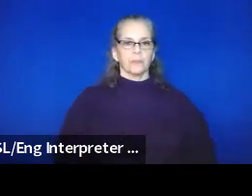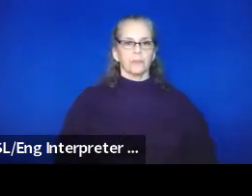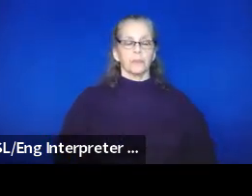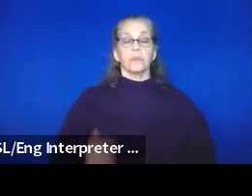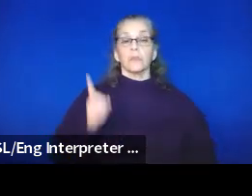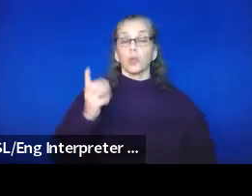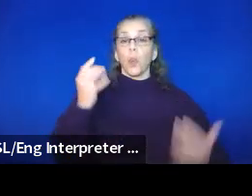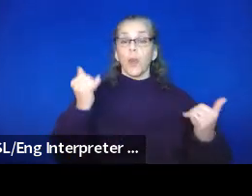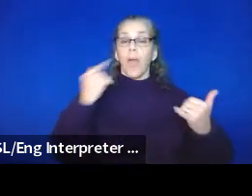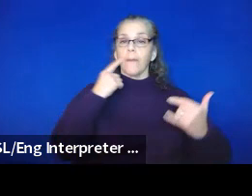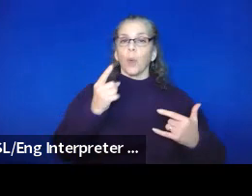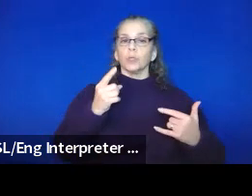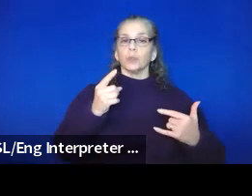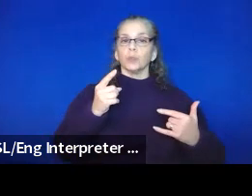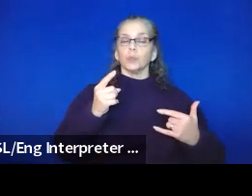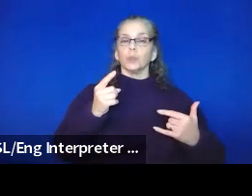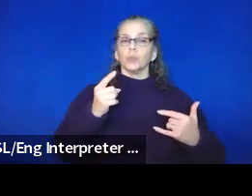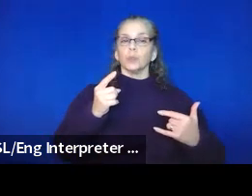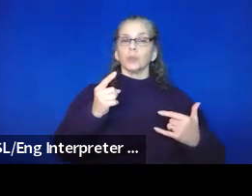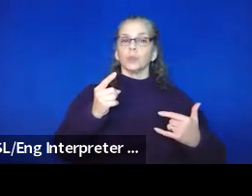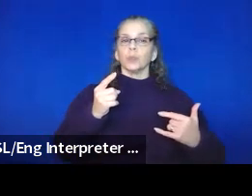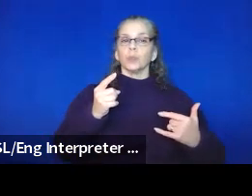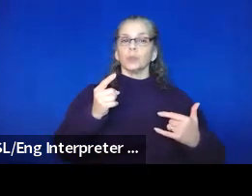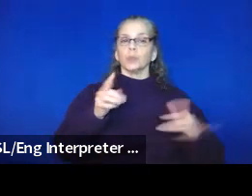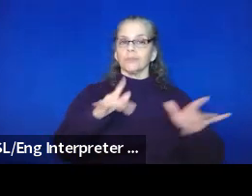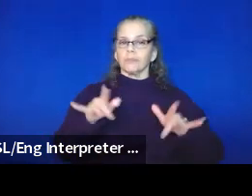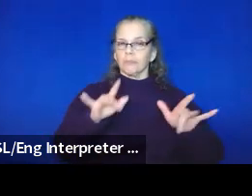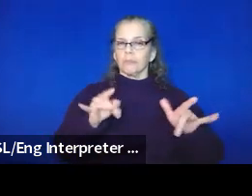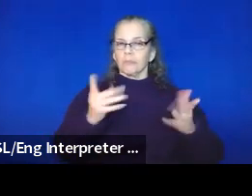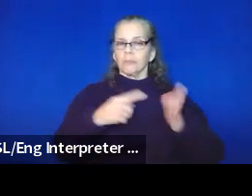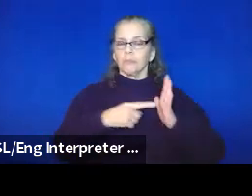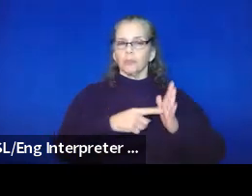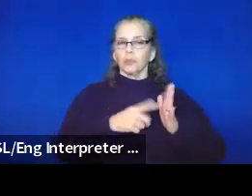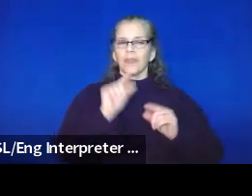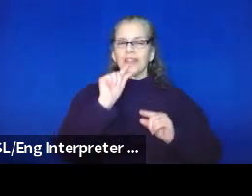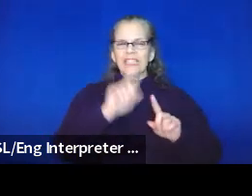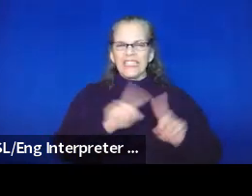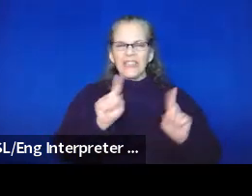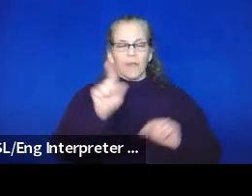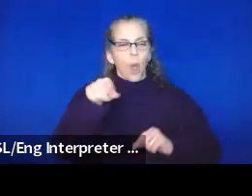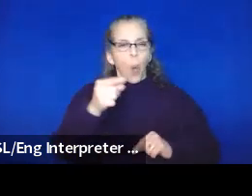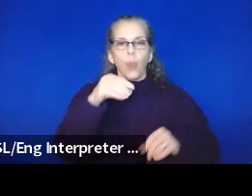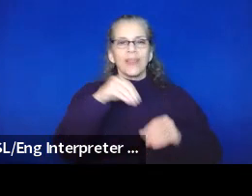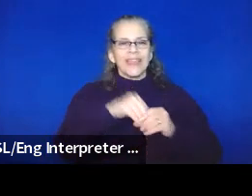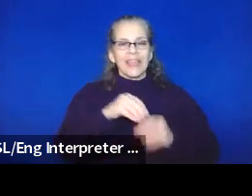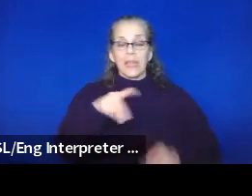melodies that differ only in their pitch contour. You cannot use rhythm to tell which is which.